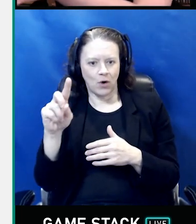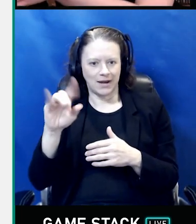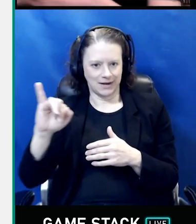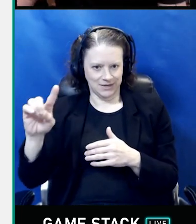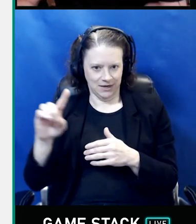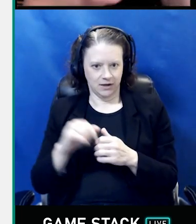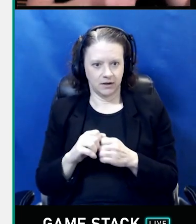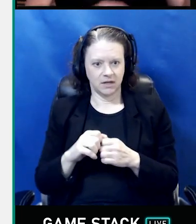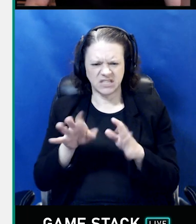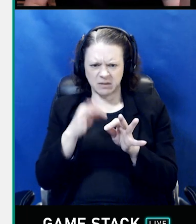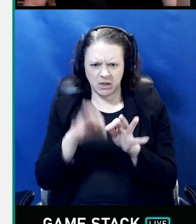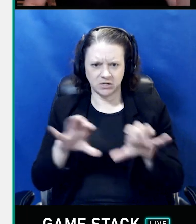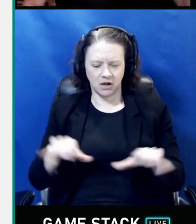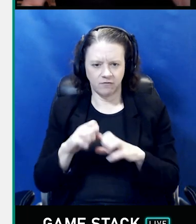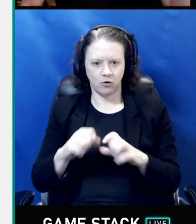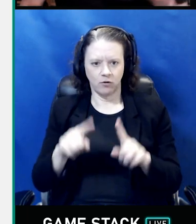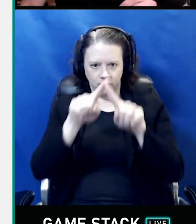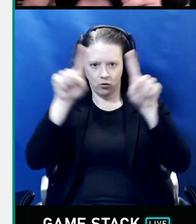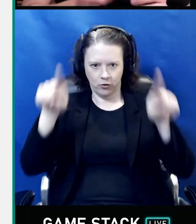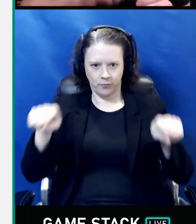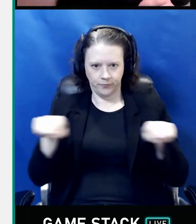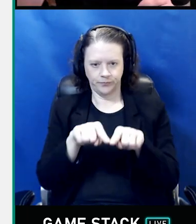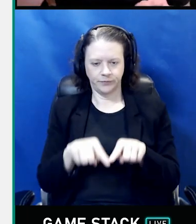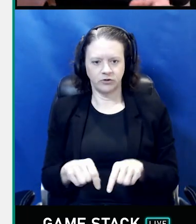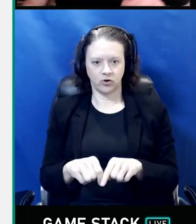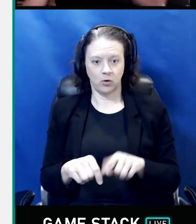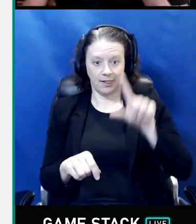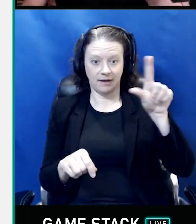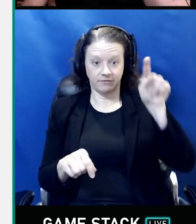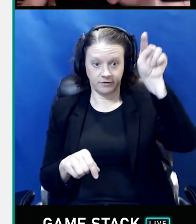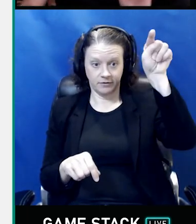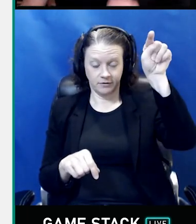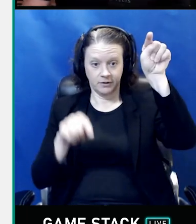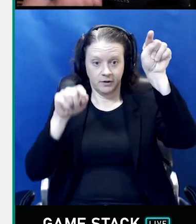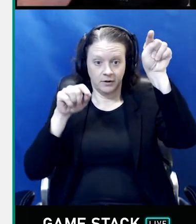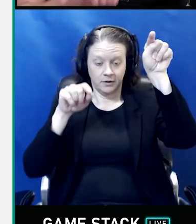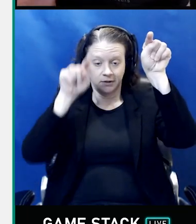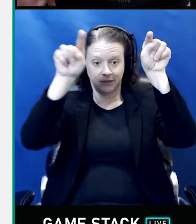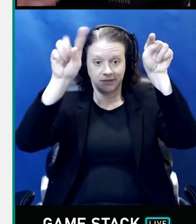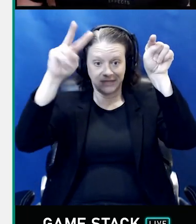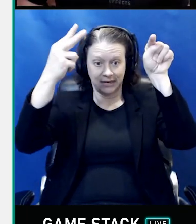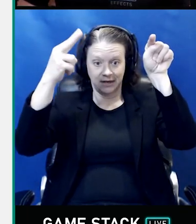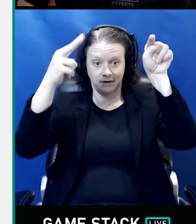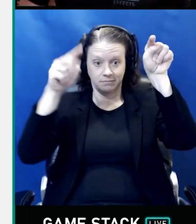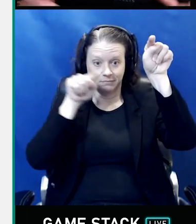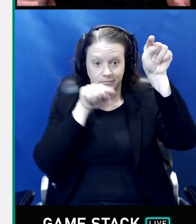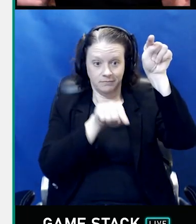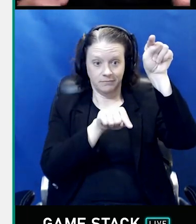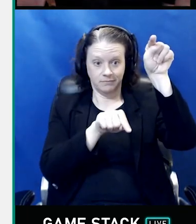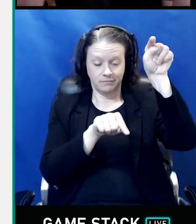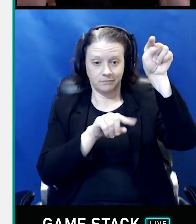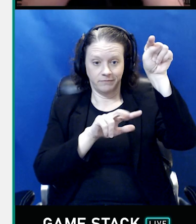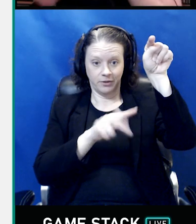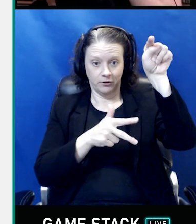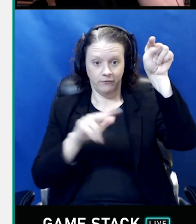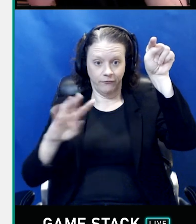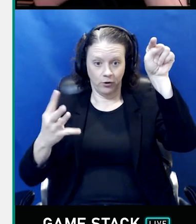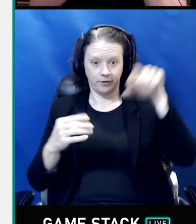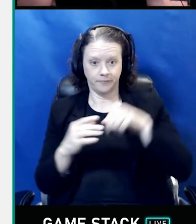take the first one and that's going to be the upper left, second one upper right, third one bottom left, fourth one bottom right. Now if you look at how this is done,